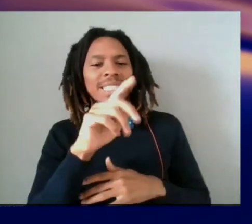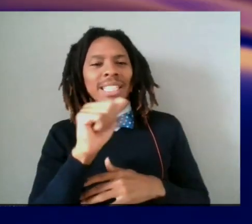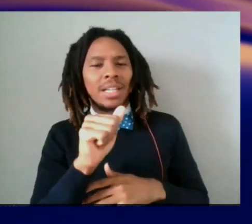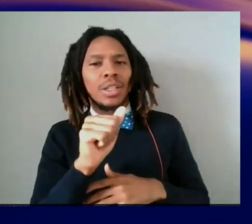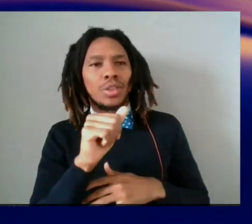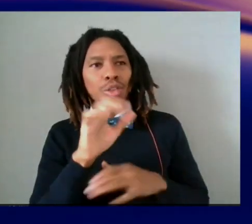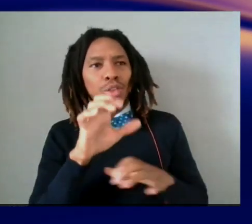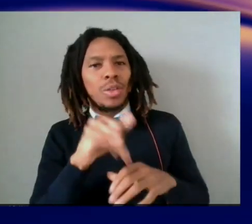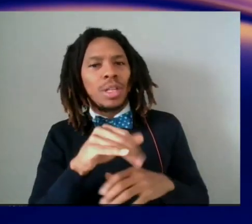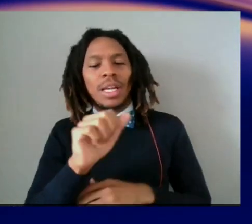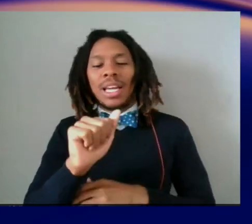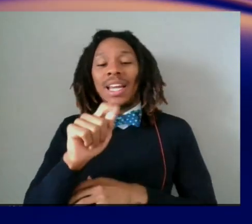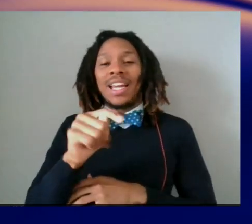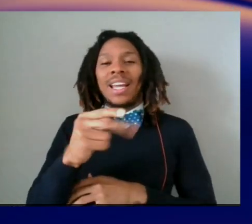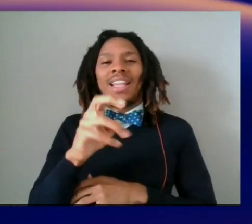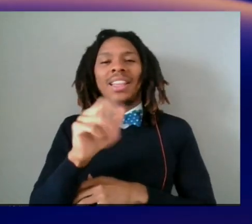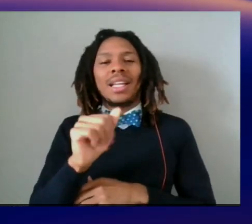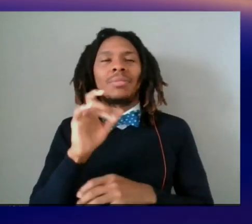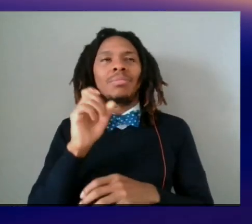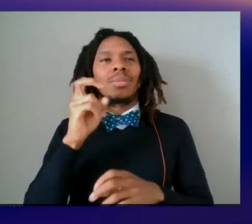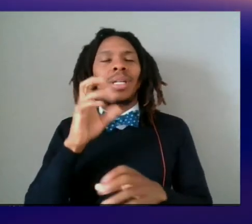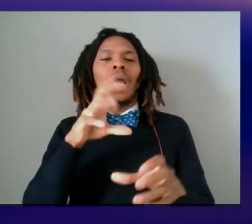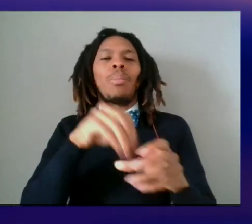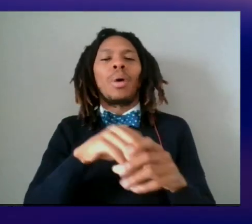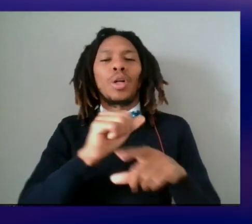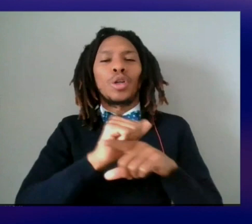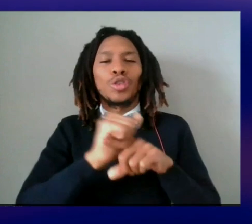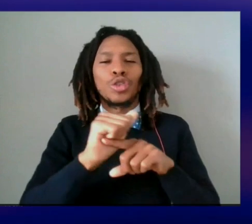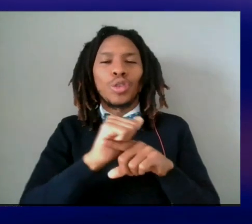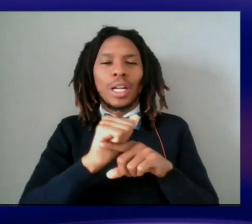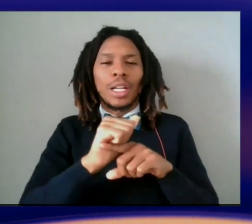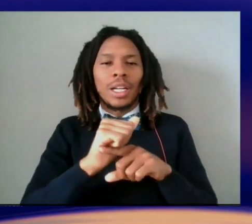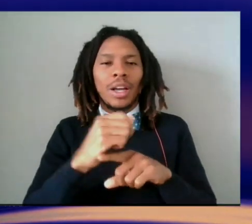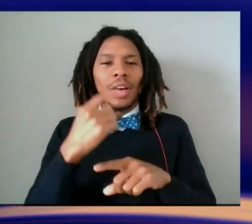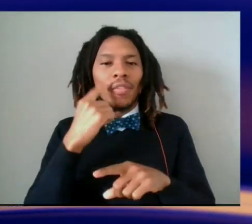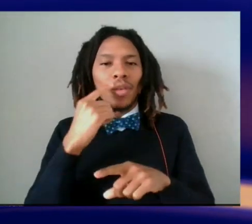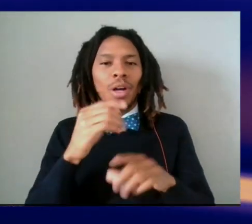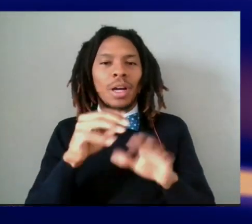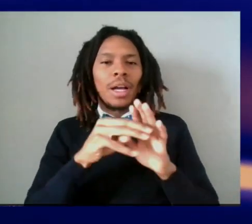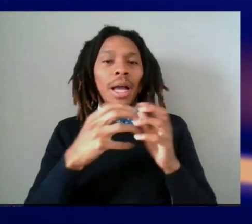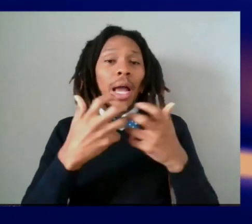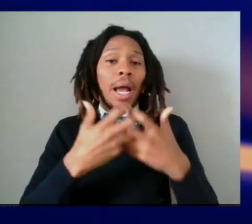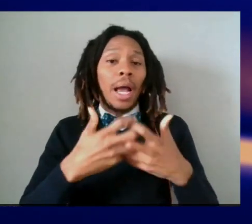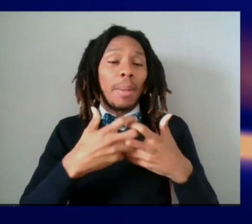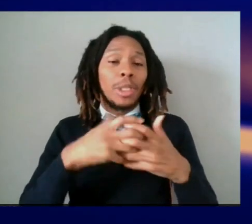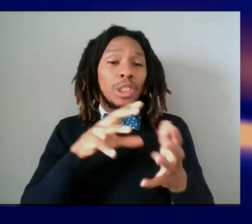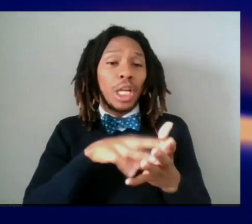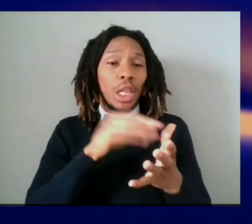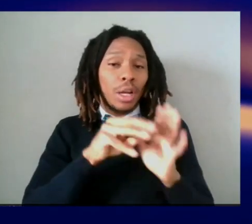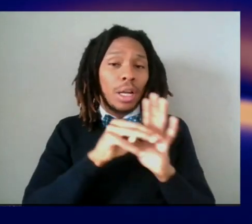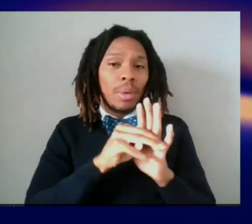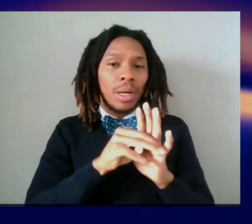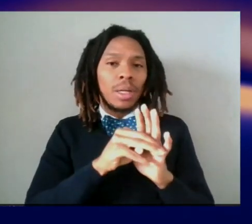as part of training datasets for model, machine learning model training, run a big query like the one we showed,